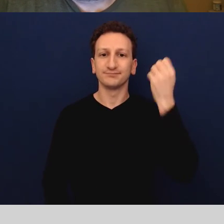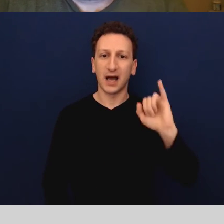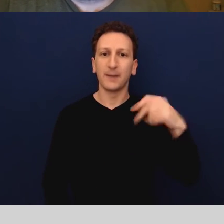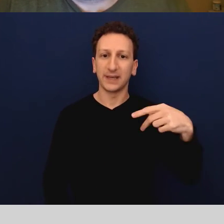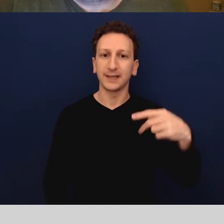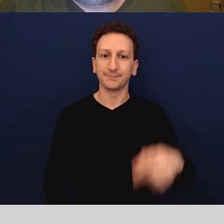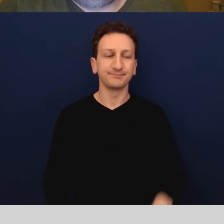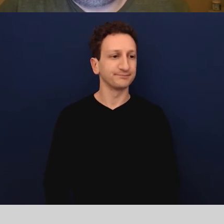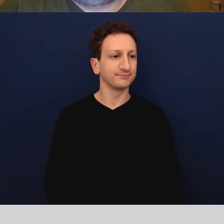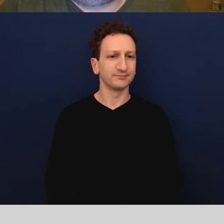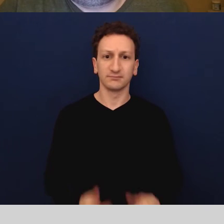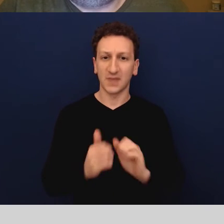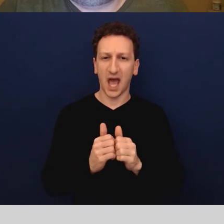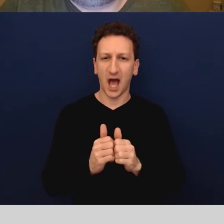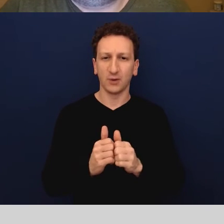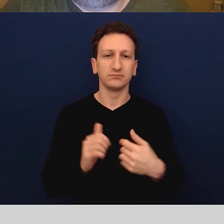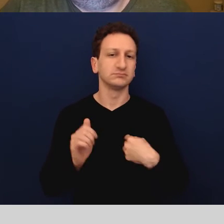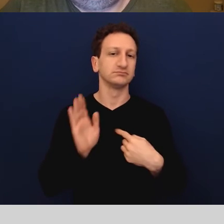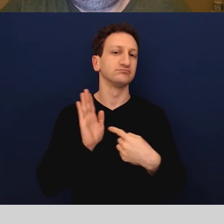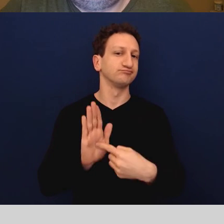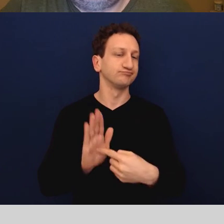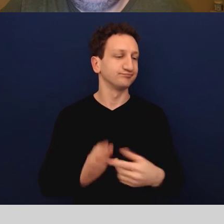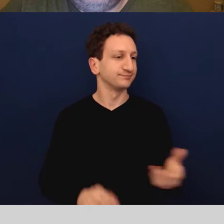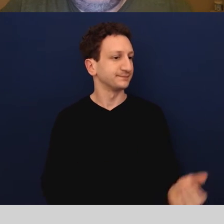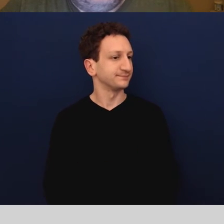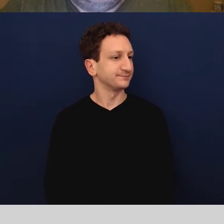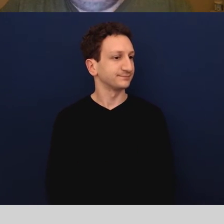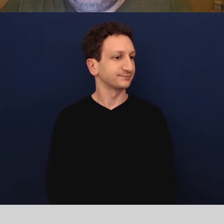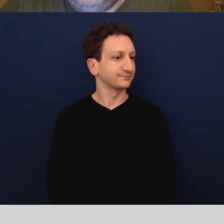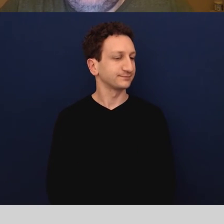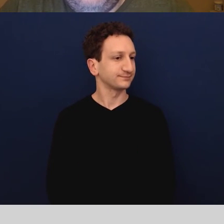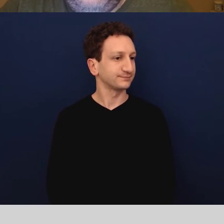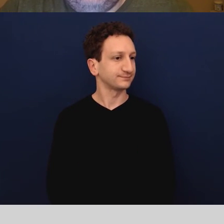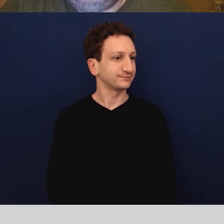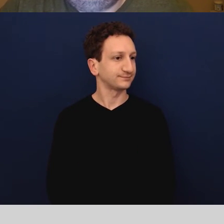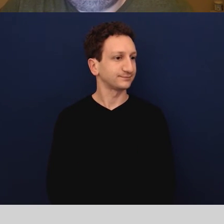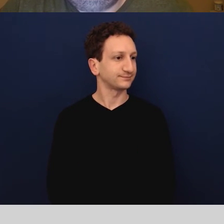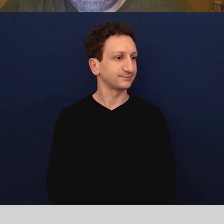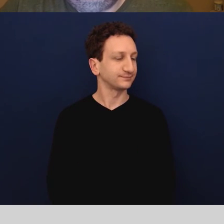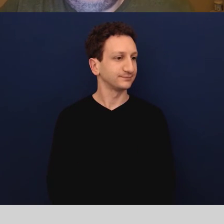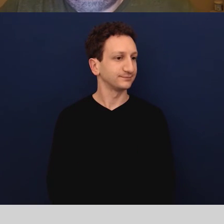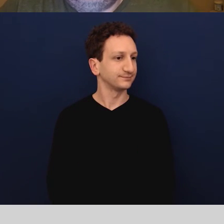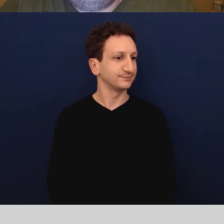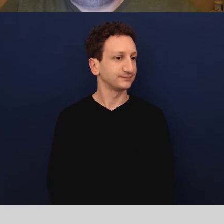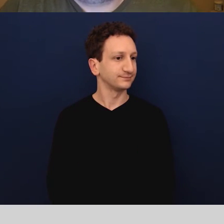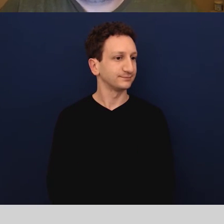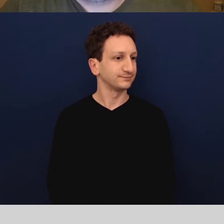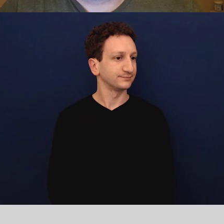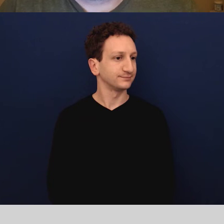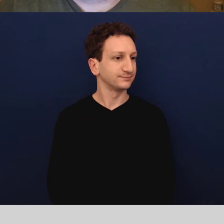So let's look at how it works. We noticed that known was defined